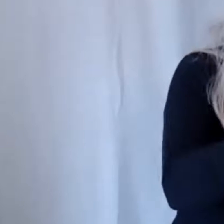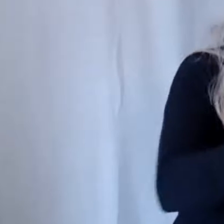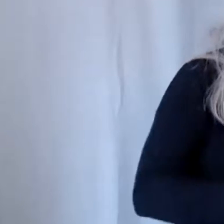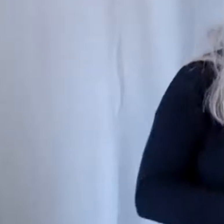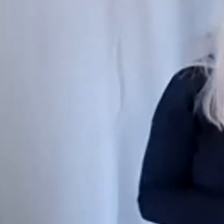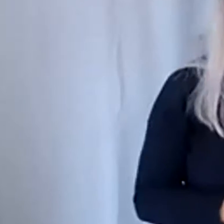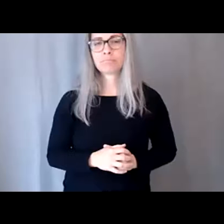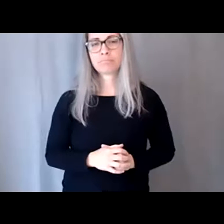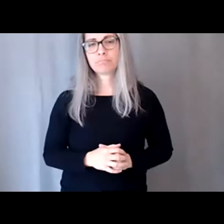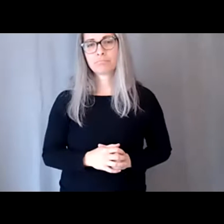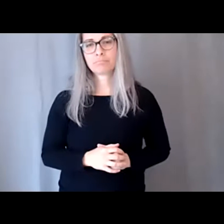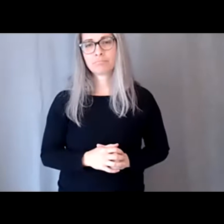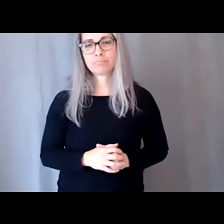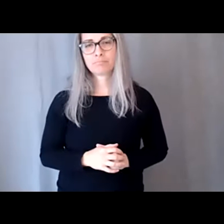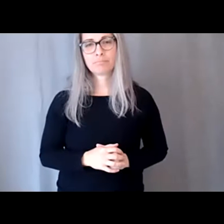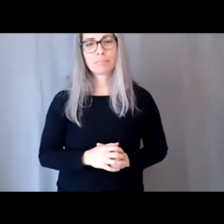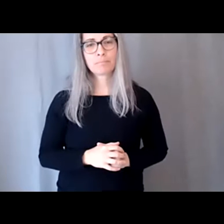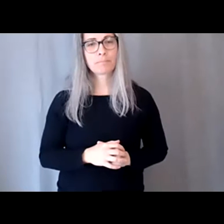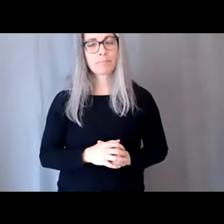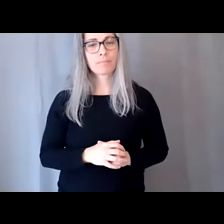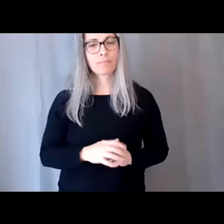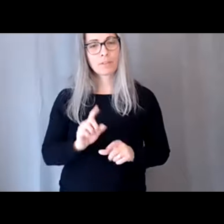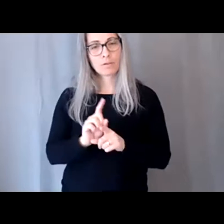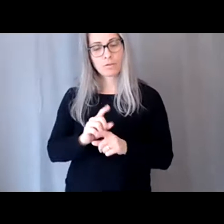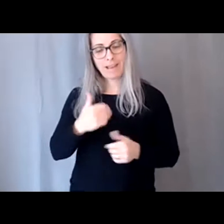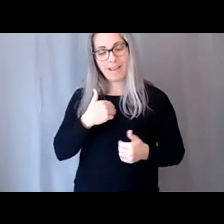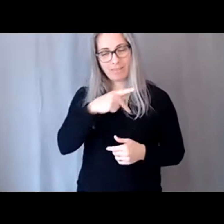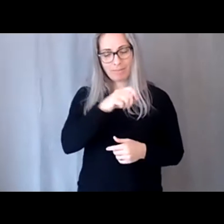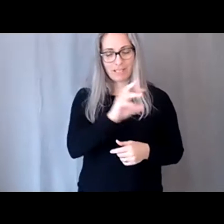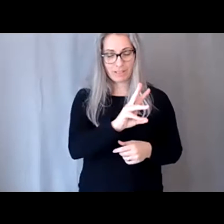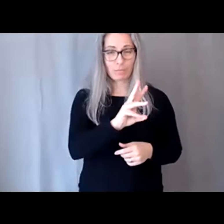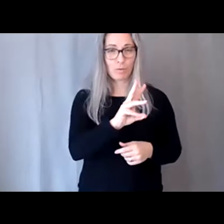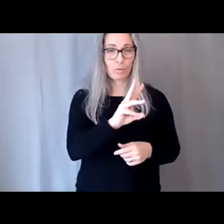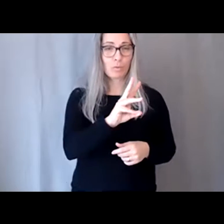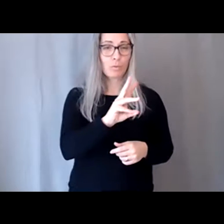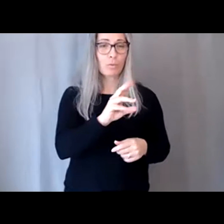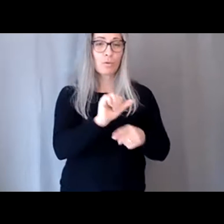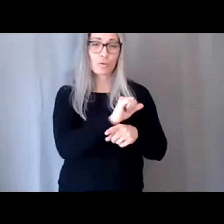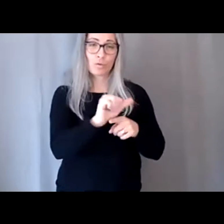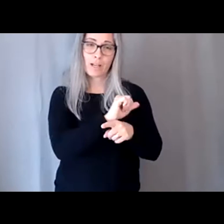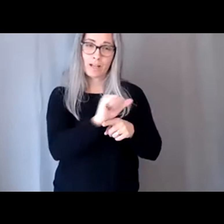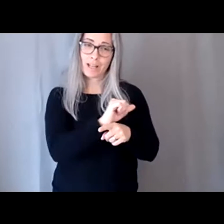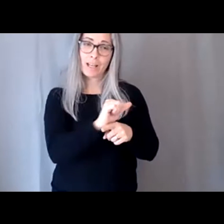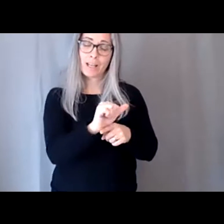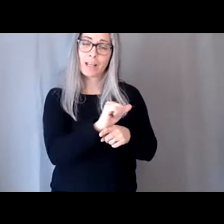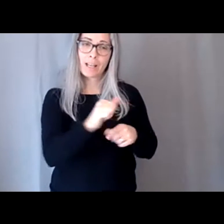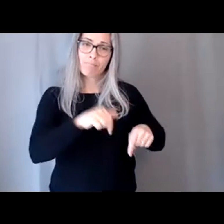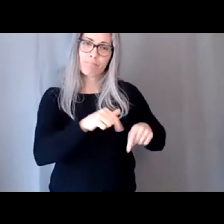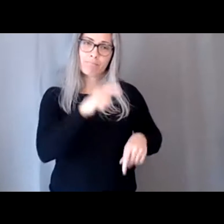a personal support worker education program here in London Ontario where I am that is interested in